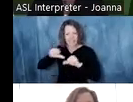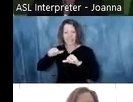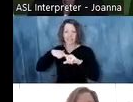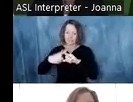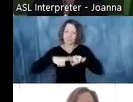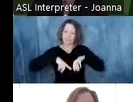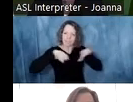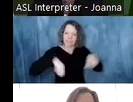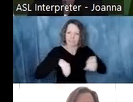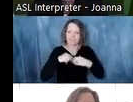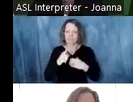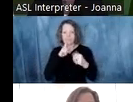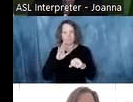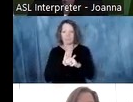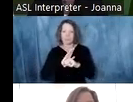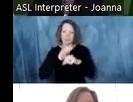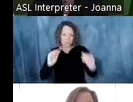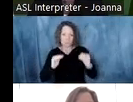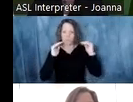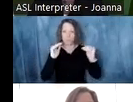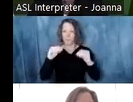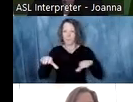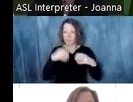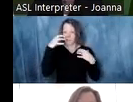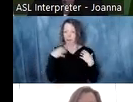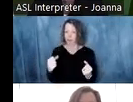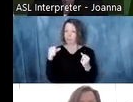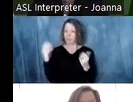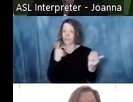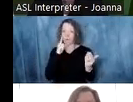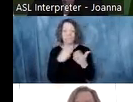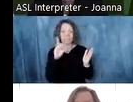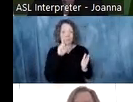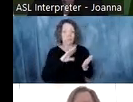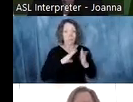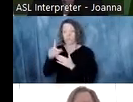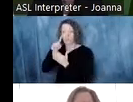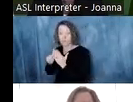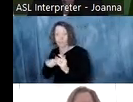behavioral health services for the Deaf community with his research and clinical work. So thank you,